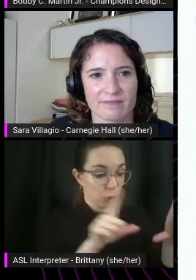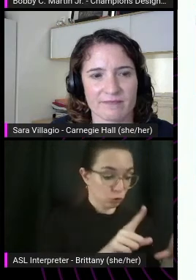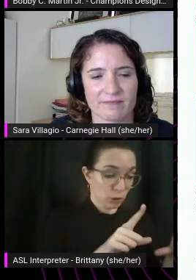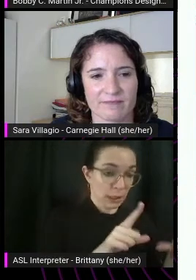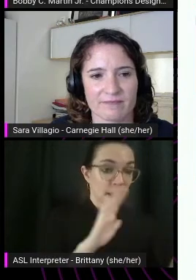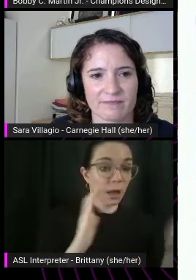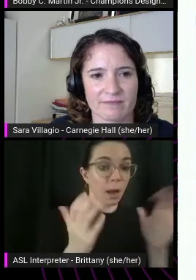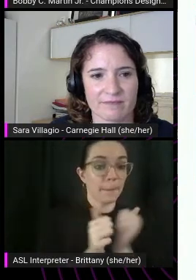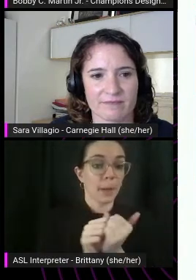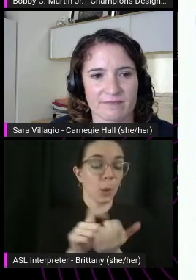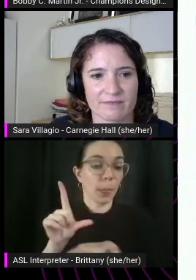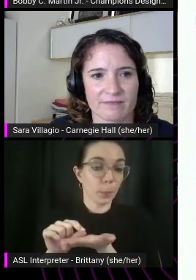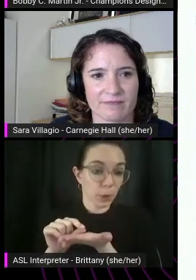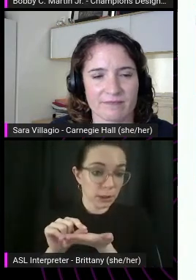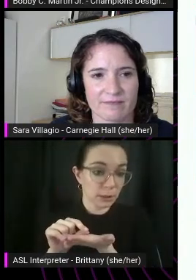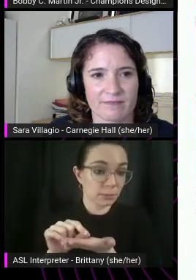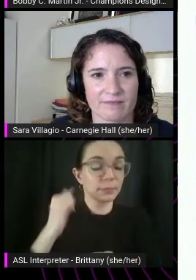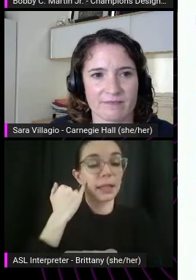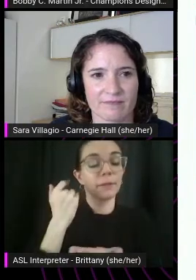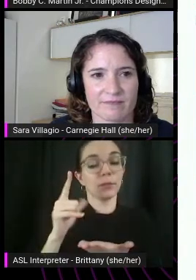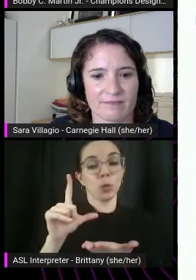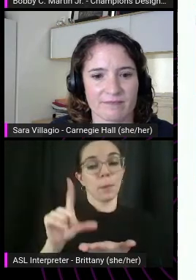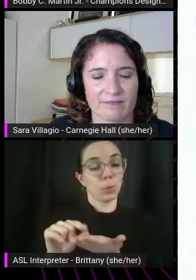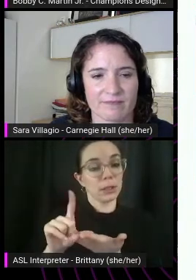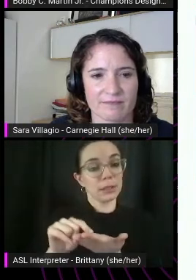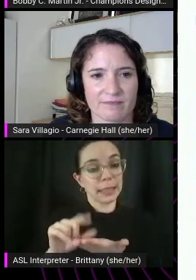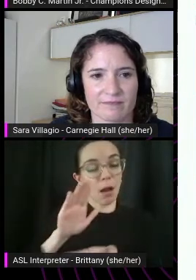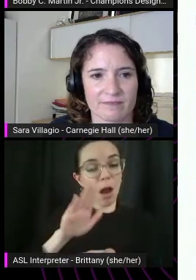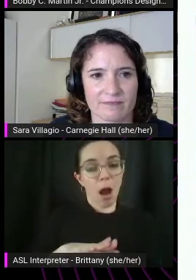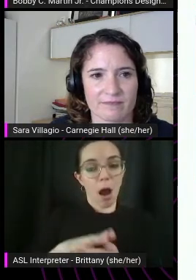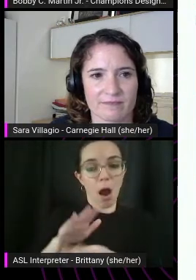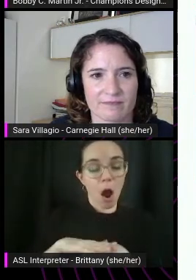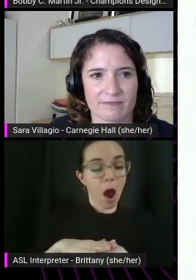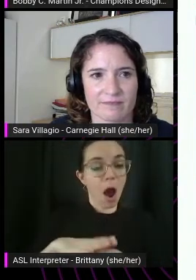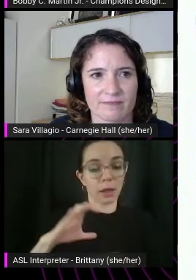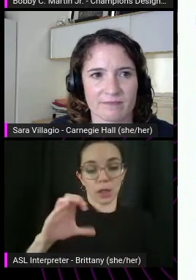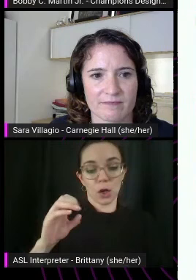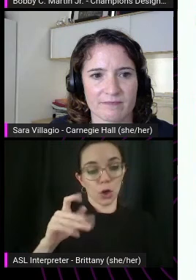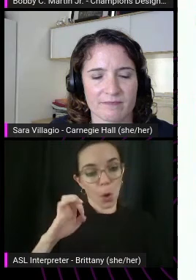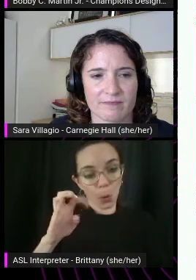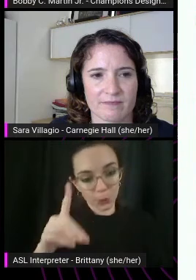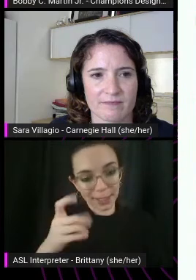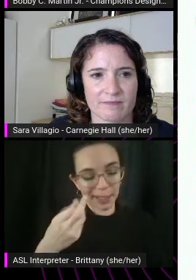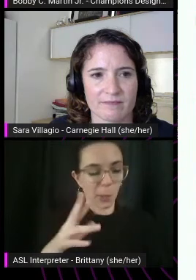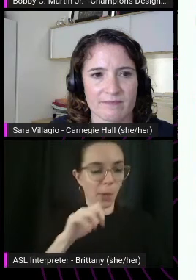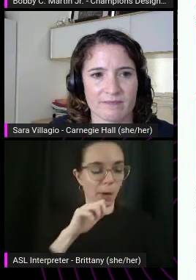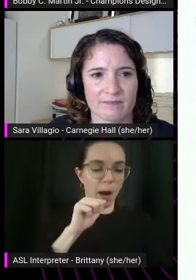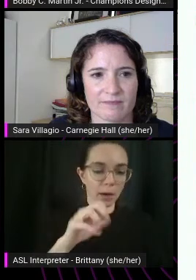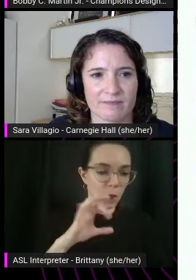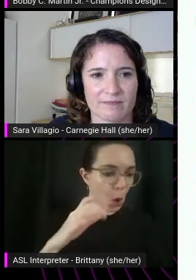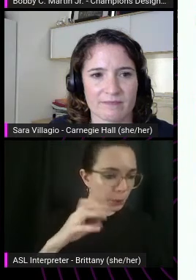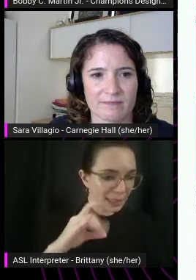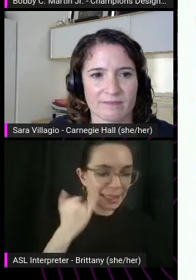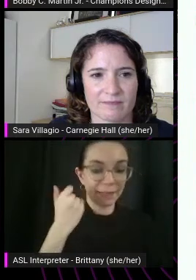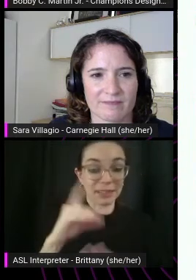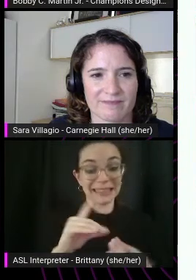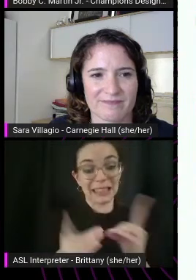Whether you're printing on coated or uncoated paper stock. Whether you're using digital printing or offset.